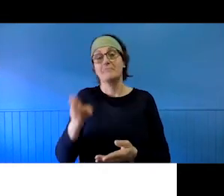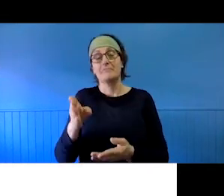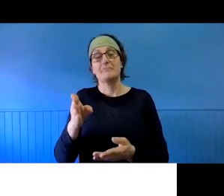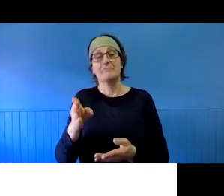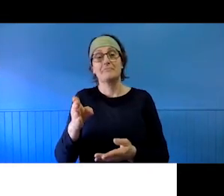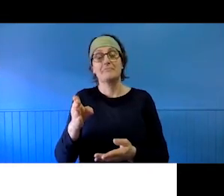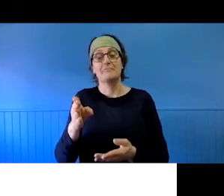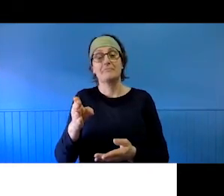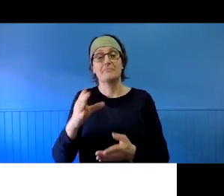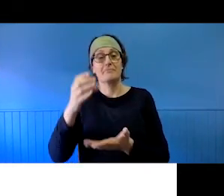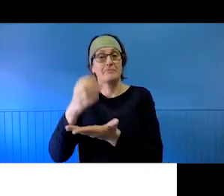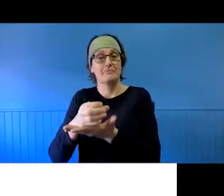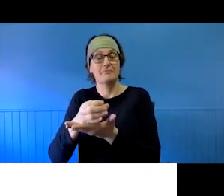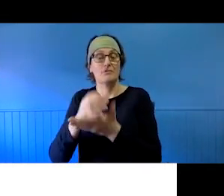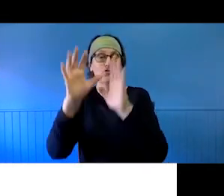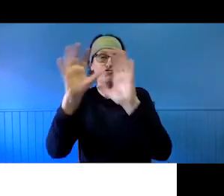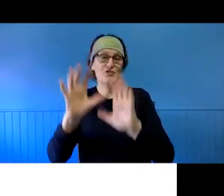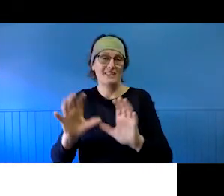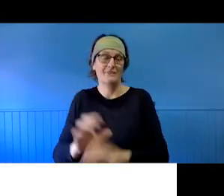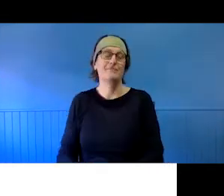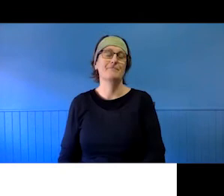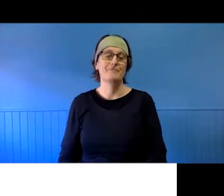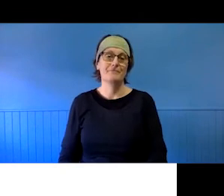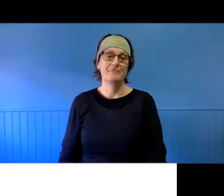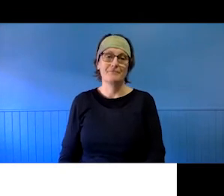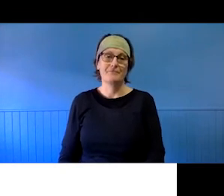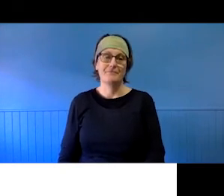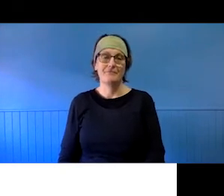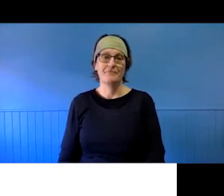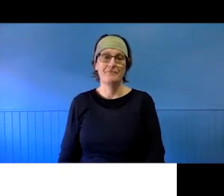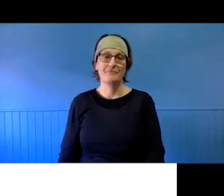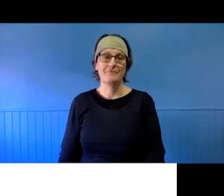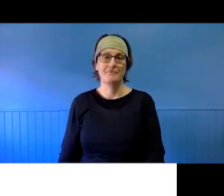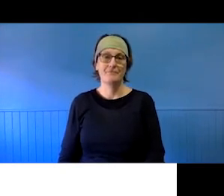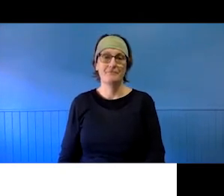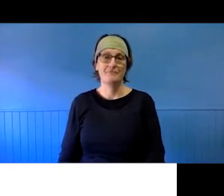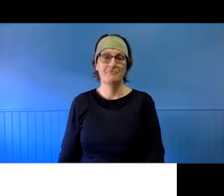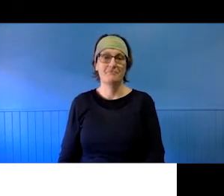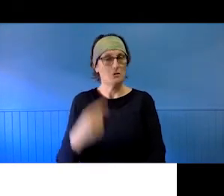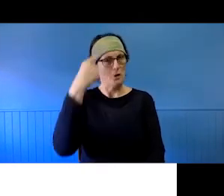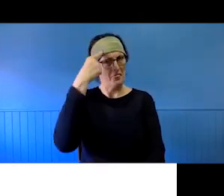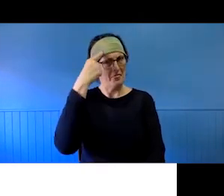the second one there is a tree. And so think about this graphic - where